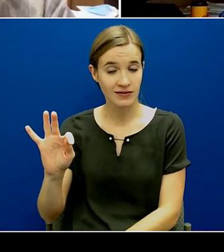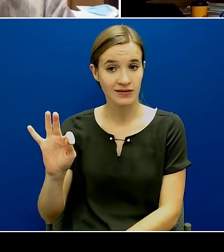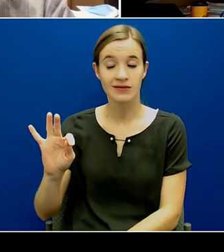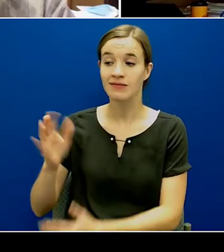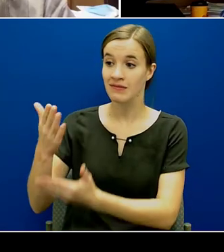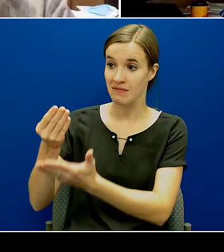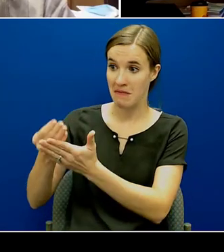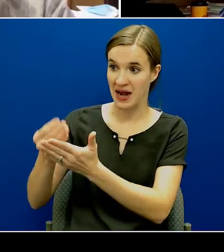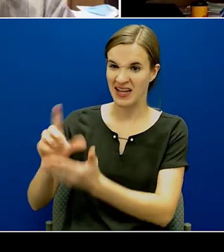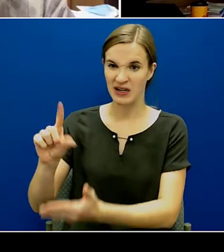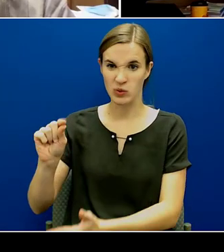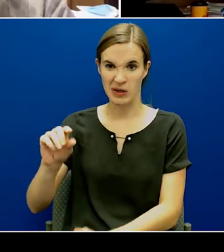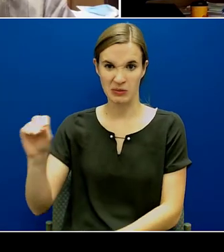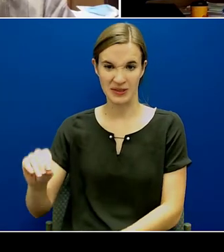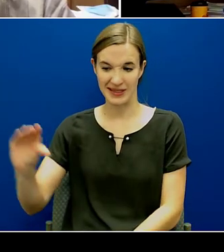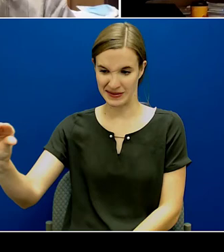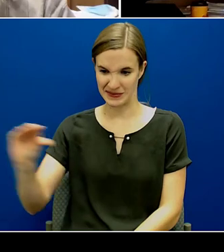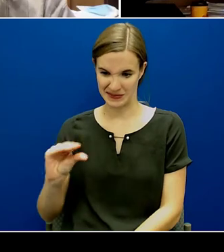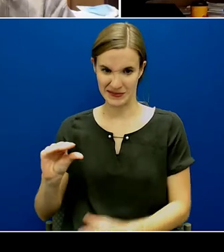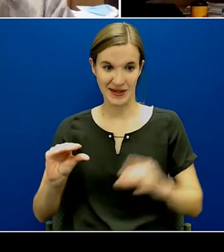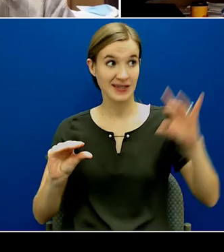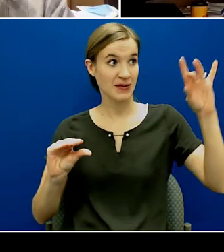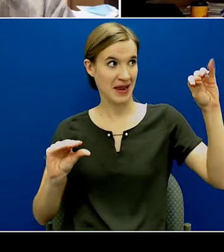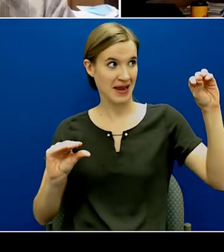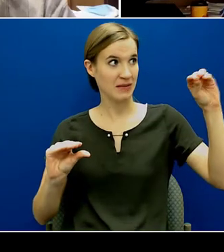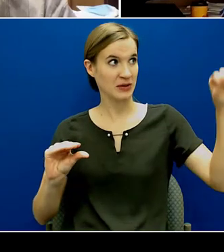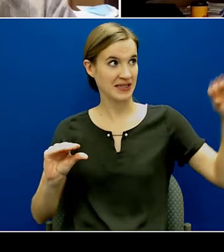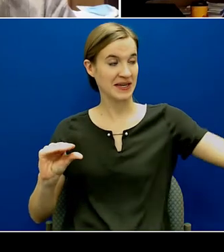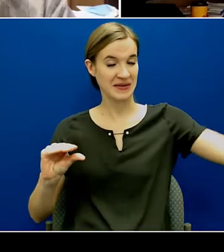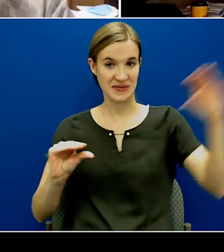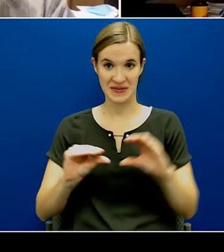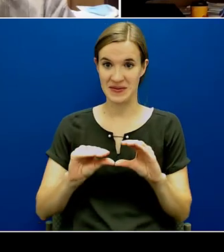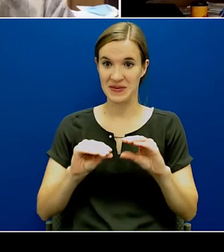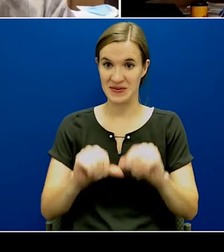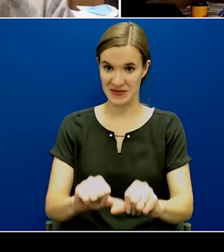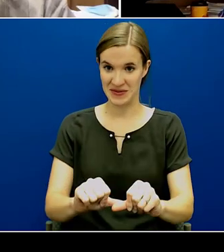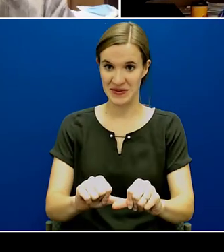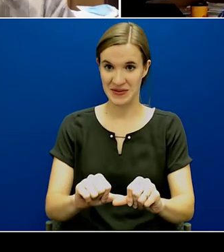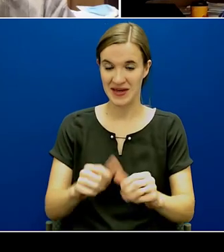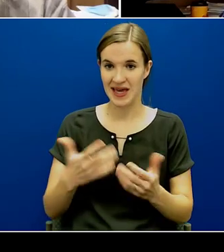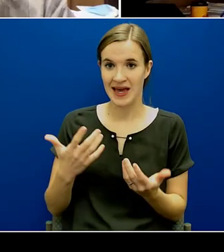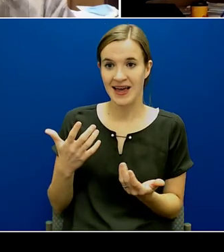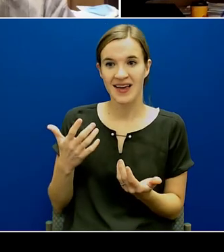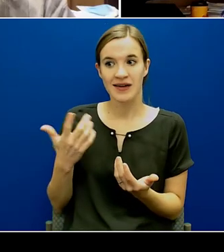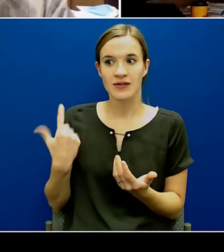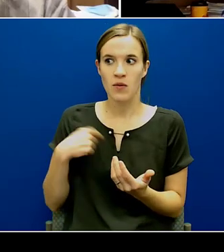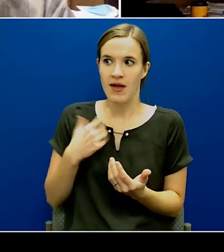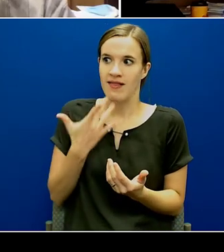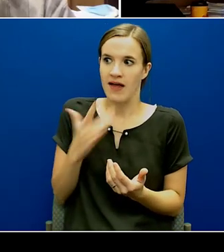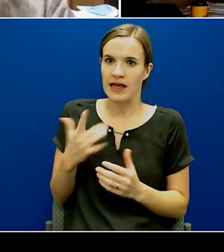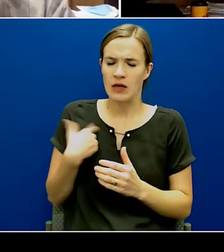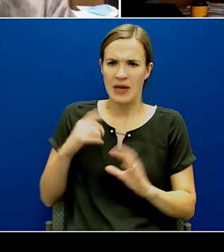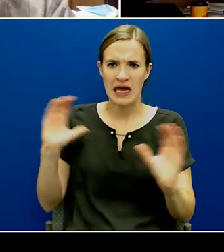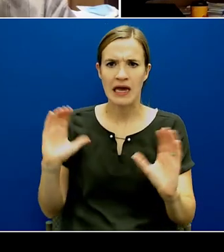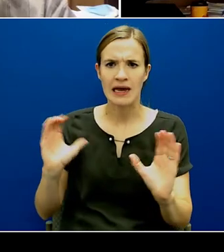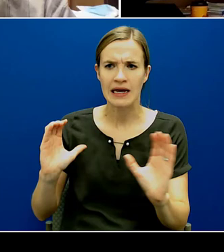that match. But what LINC does is we pay for all of those administrative costs that you talked about. All of our salaries, all of